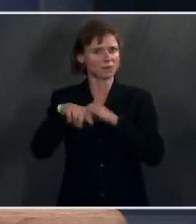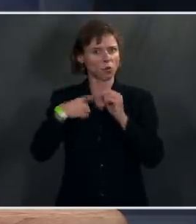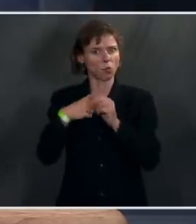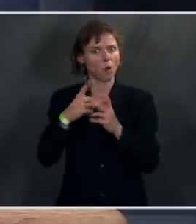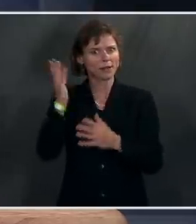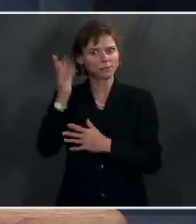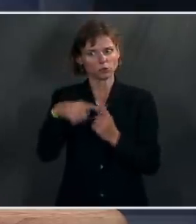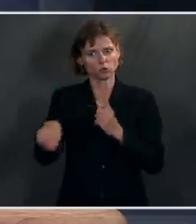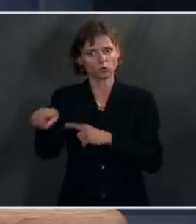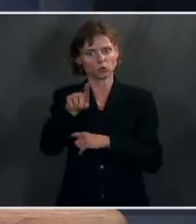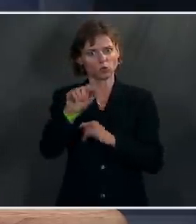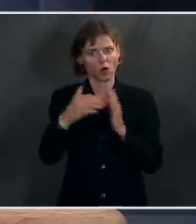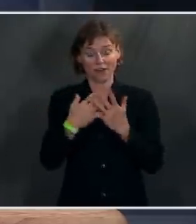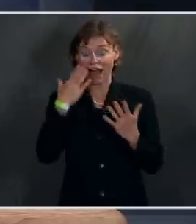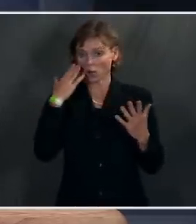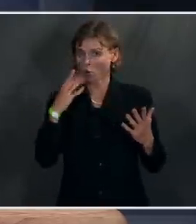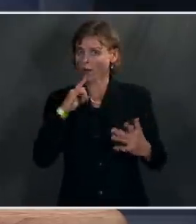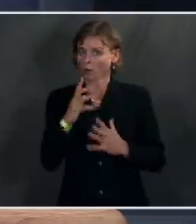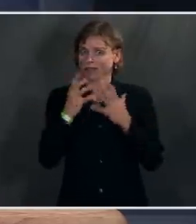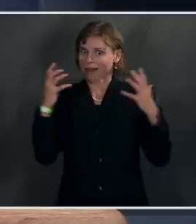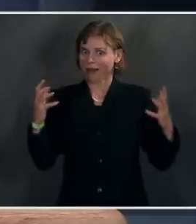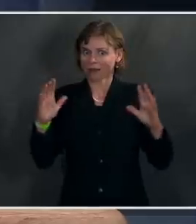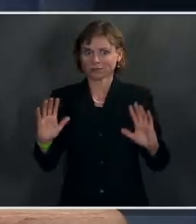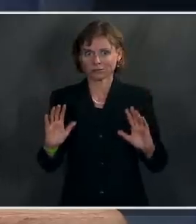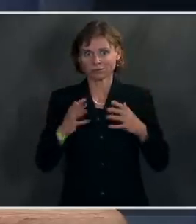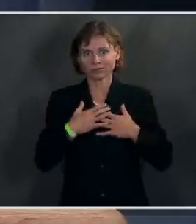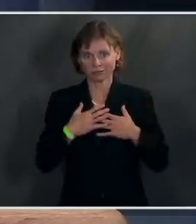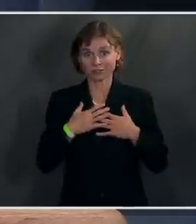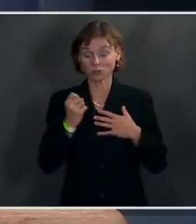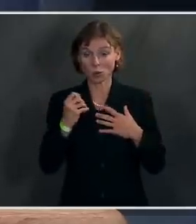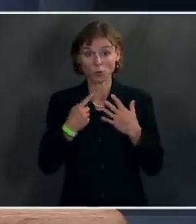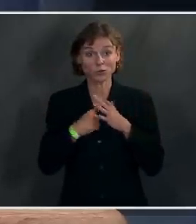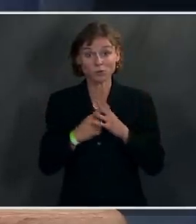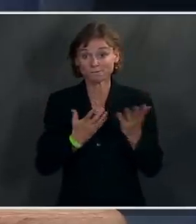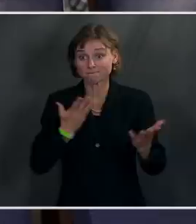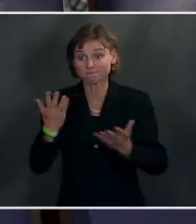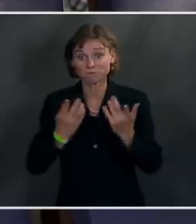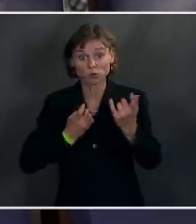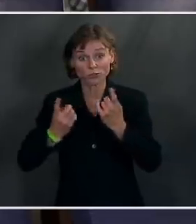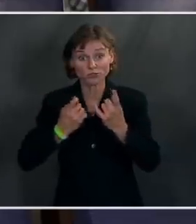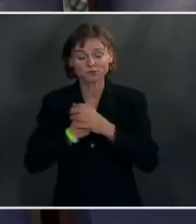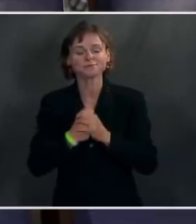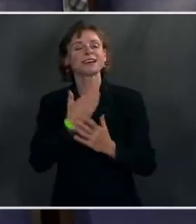I know that was a lot. With that, let's kick us off. The Press: Wonderful. Thank you, Jen. Two questions.